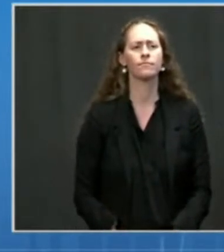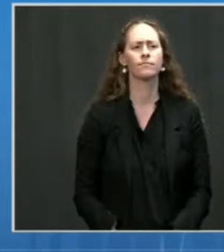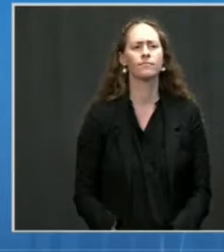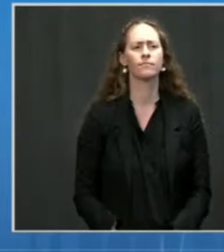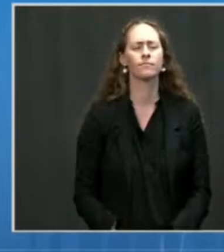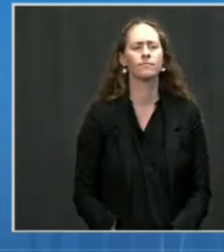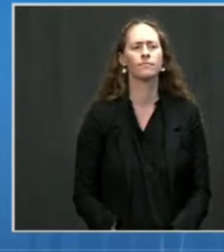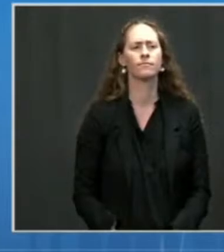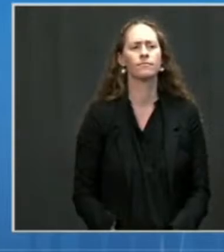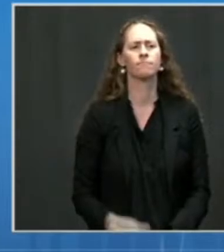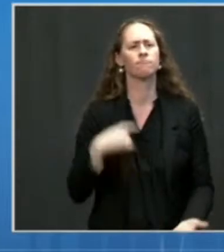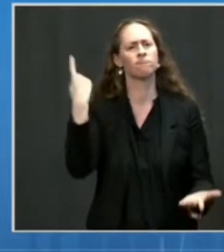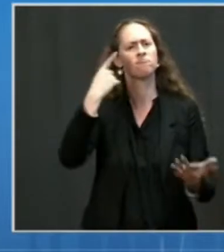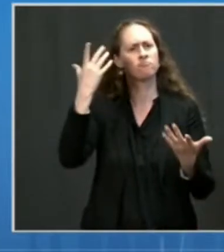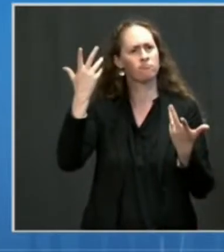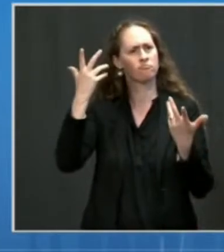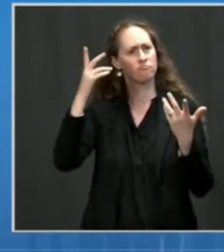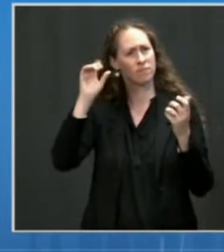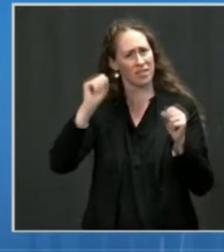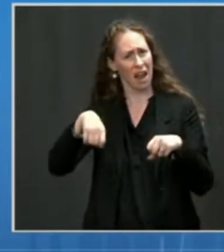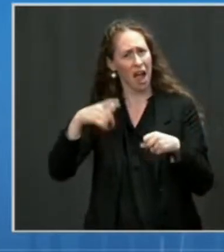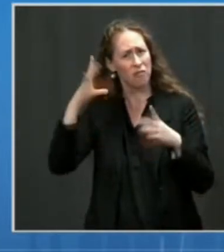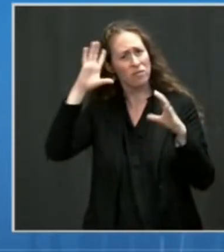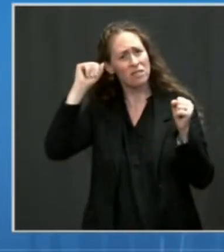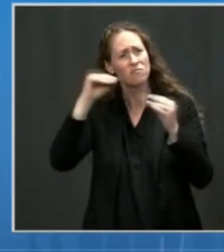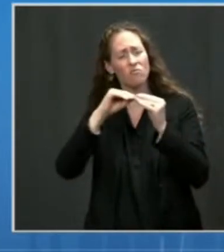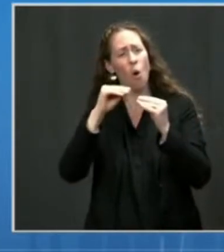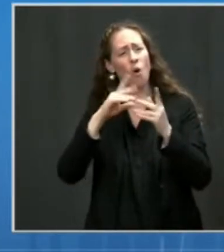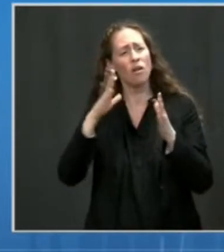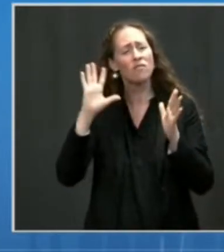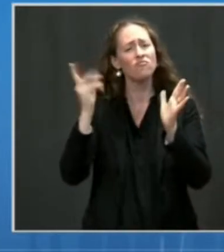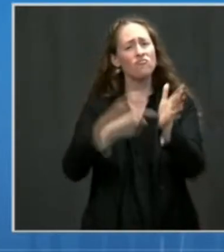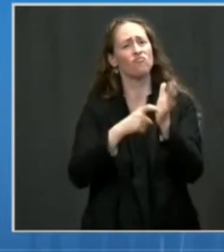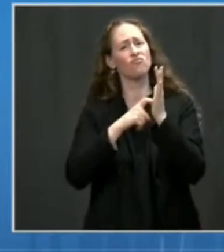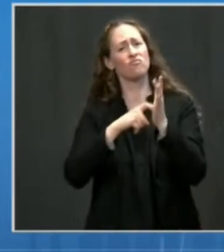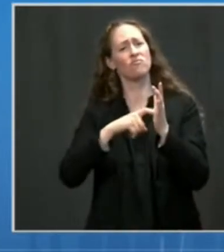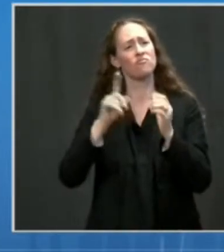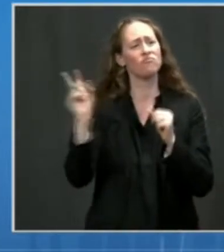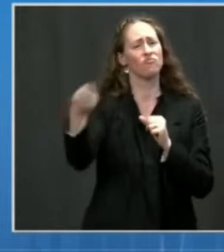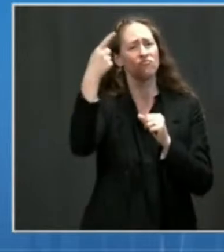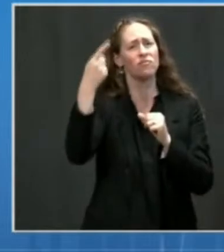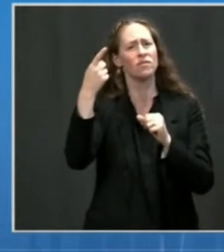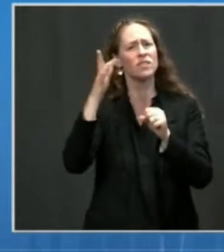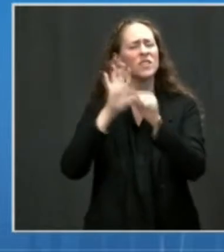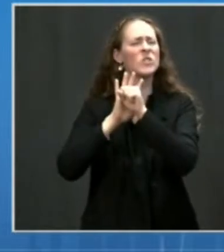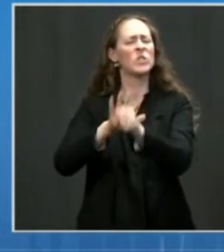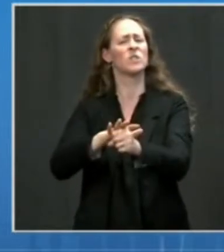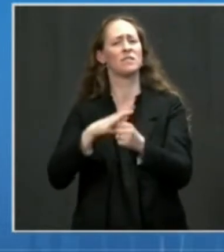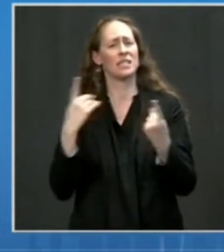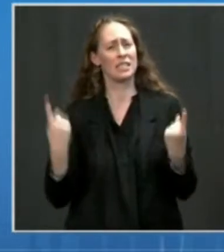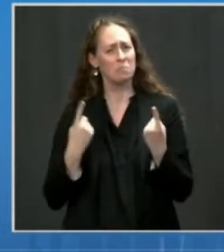THE WORK FORCE, FOR INSTANCE? HOWEVER IS THE ADMINISTRATION WILLING TO GO TO TURN UP THE